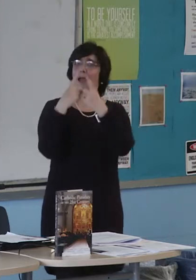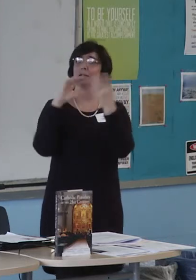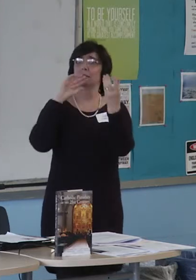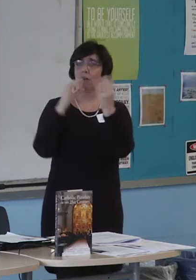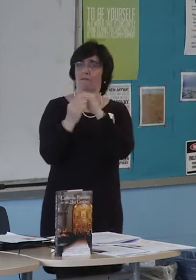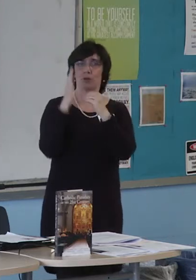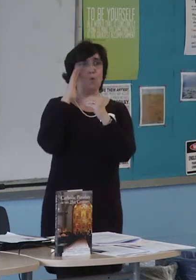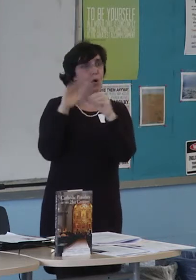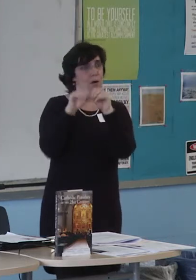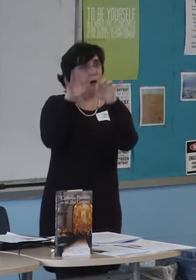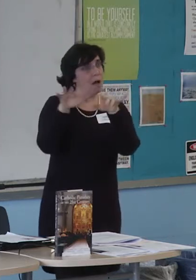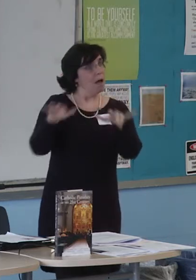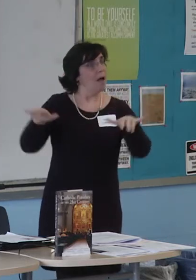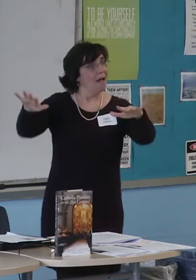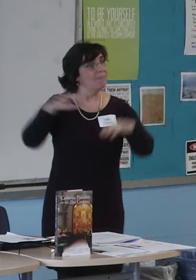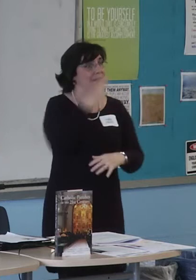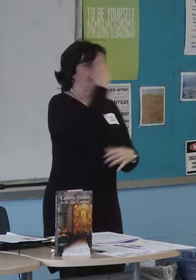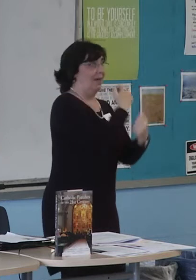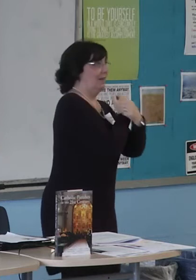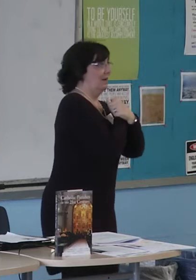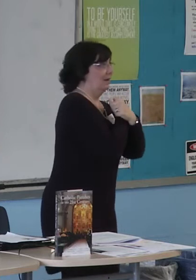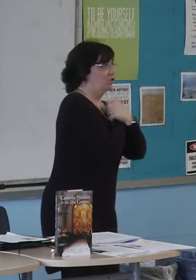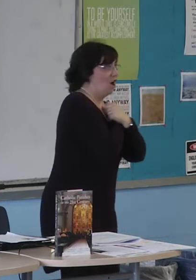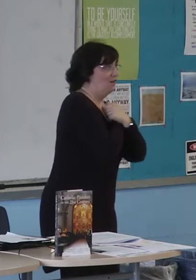be doing that. Catholic Charities is again usually looking to very specific